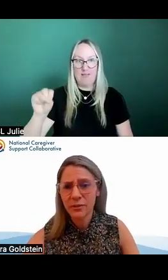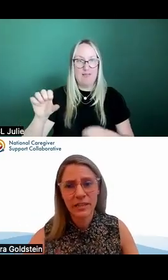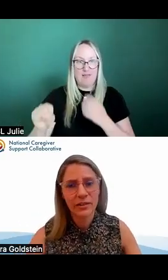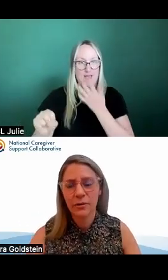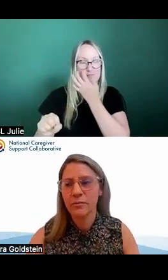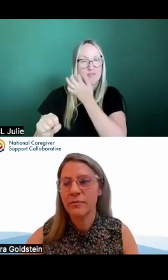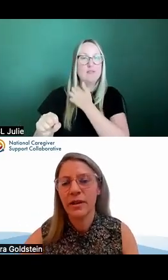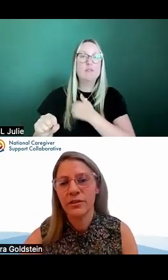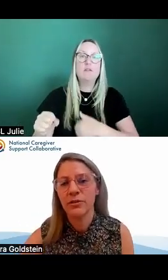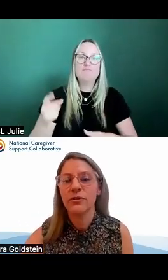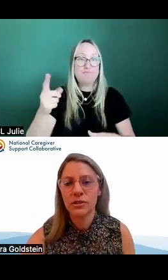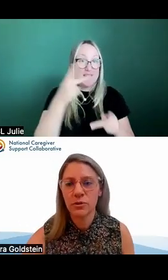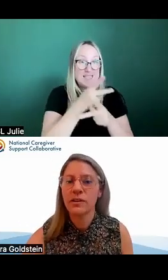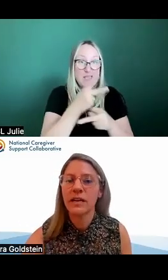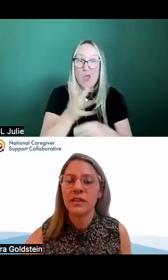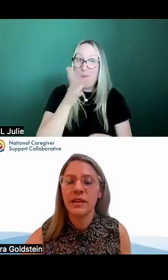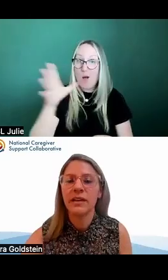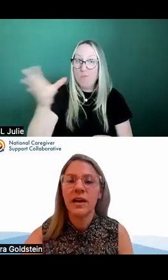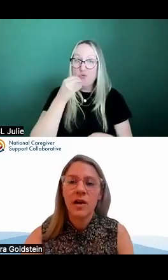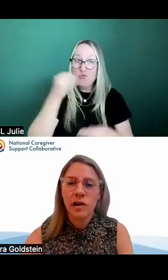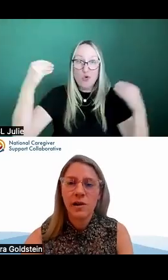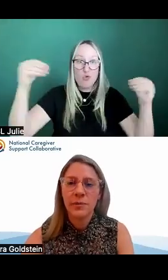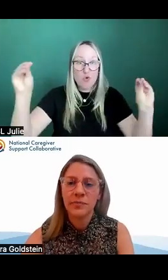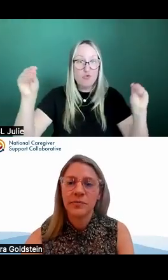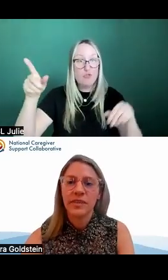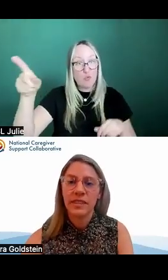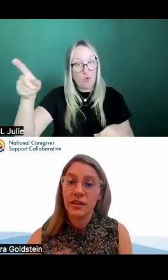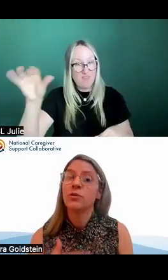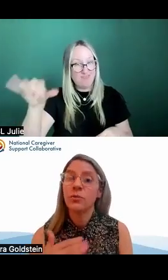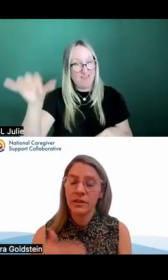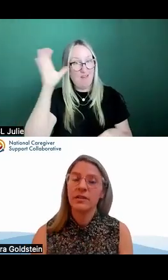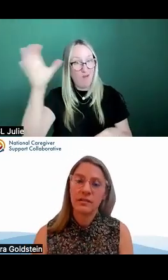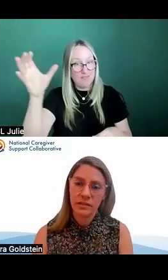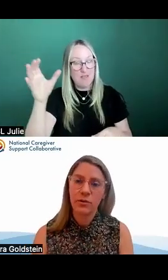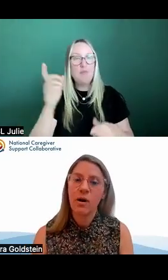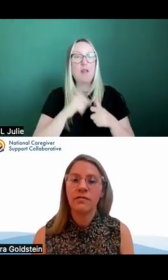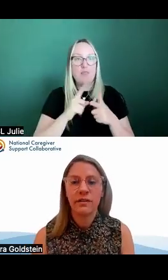take your mother to the grocery store type thing, then you would qualify for